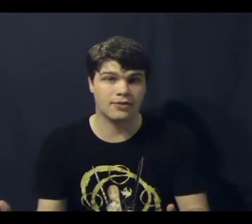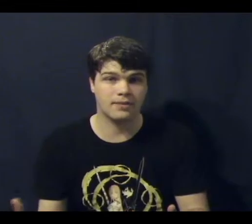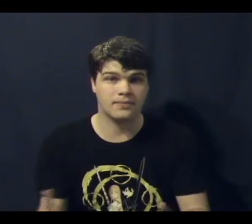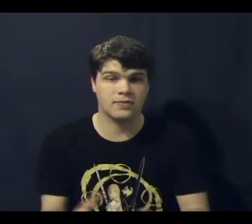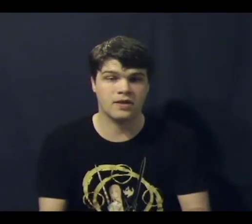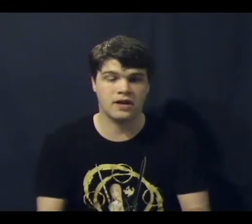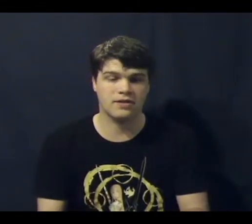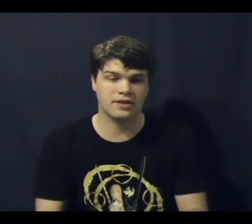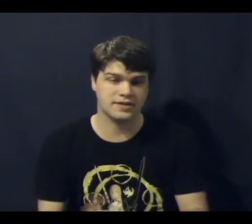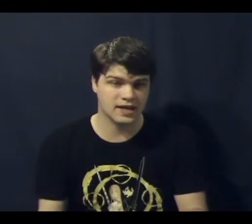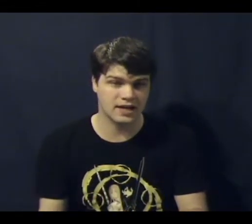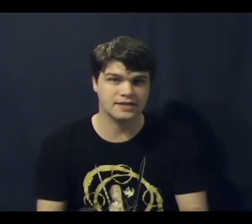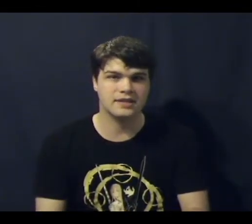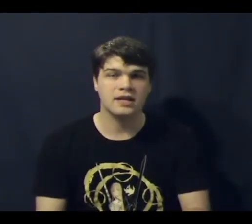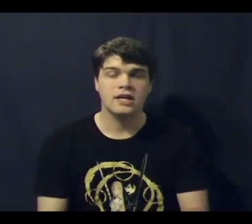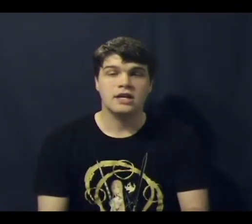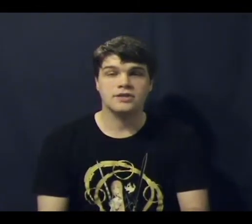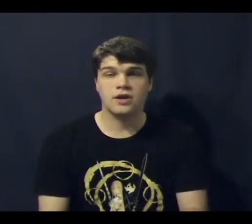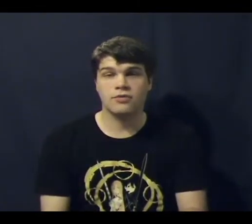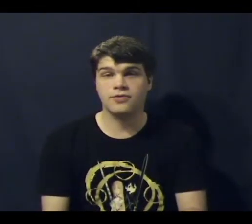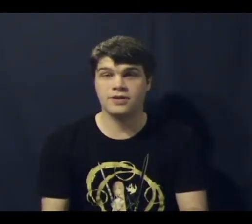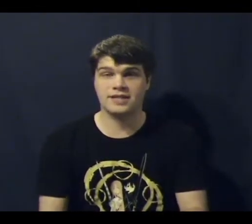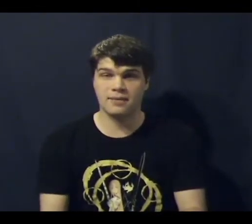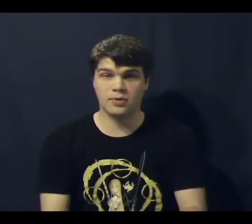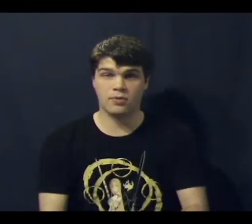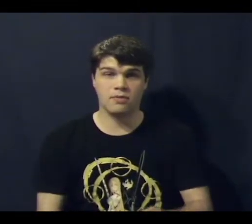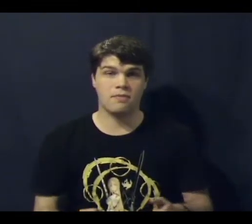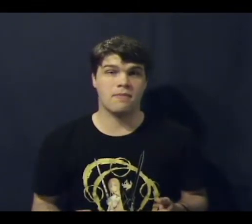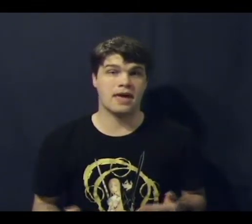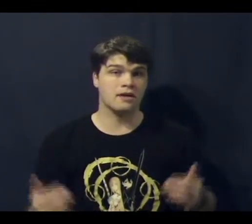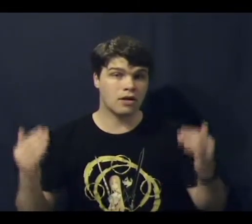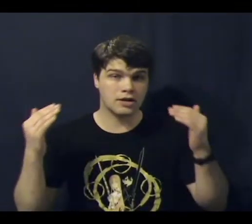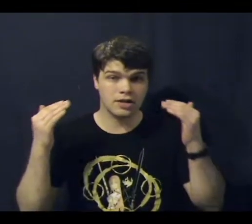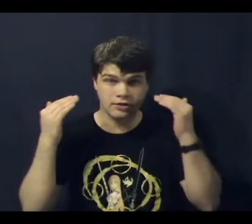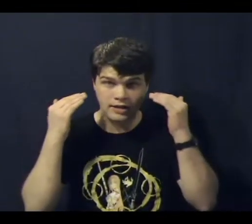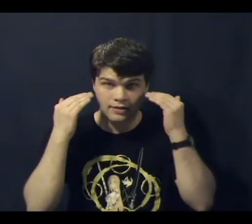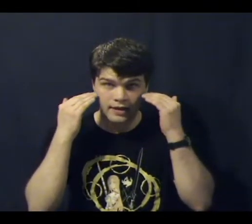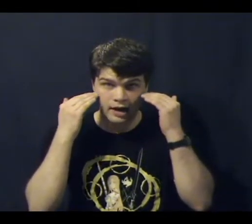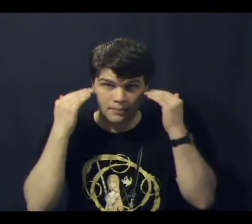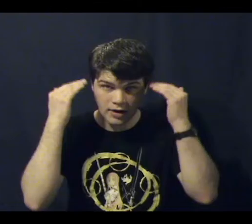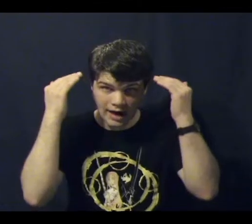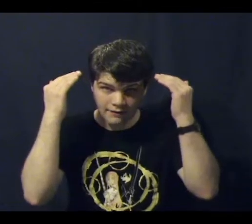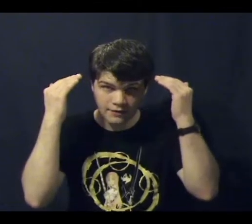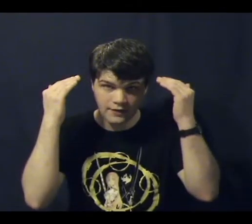them, the signs. So, for example, men are generally on the upper half of the face